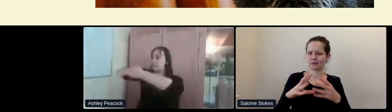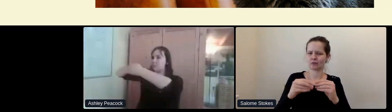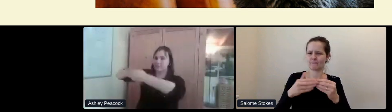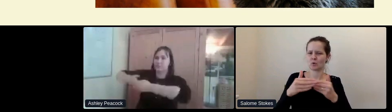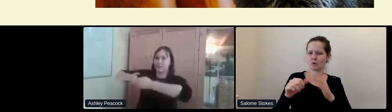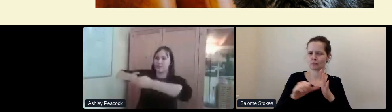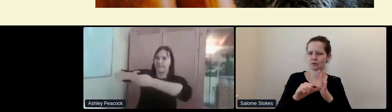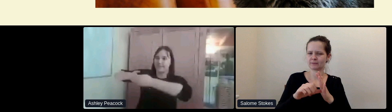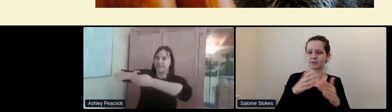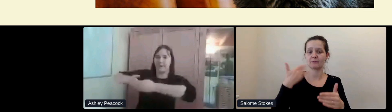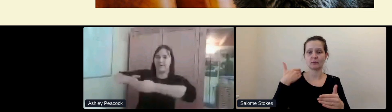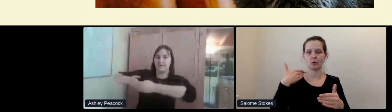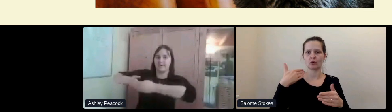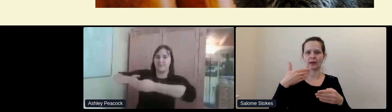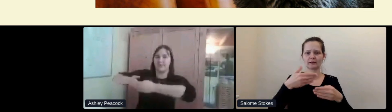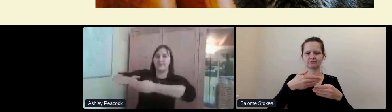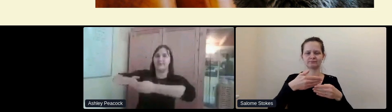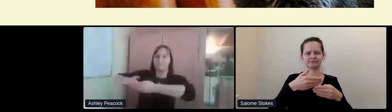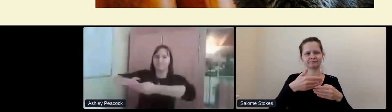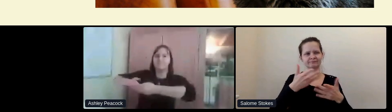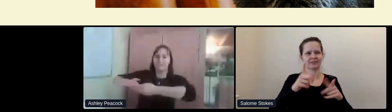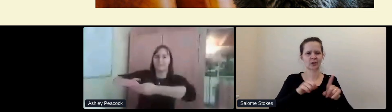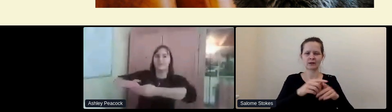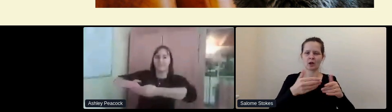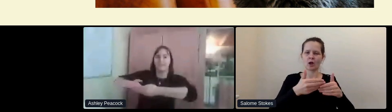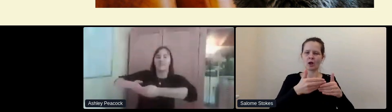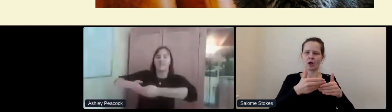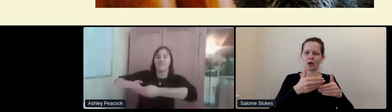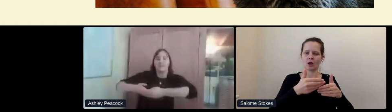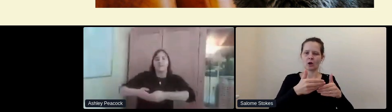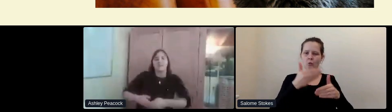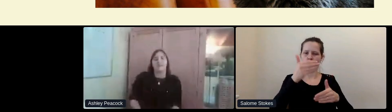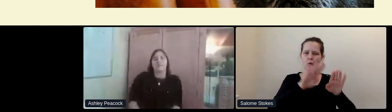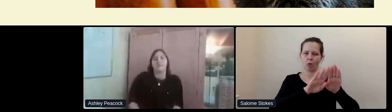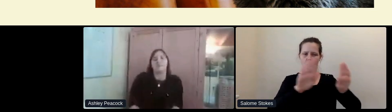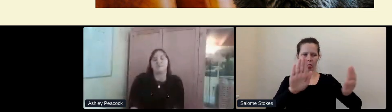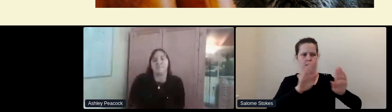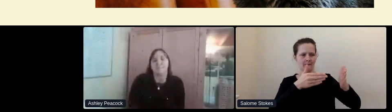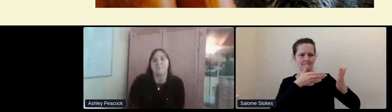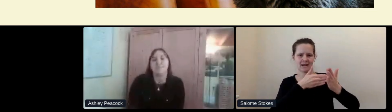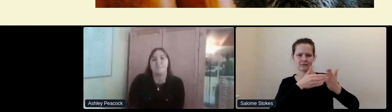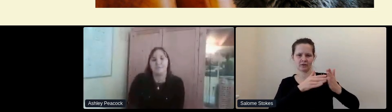Yeah less of ability to kind of push it back right.